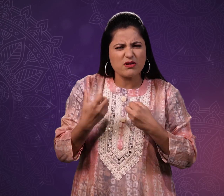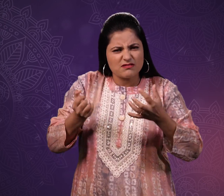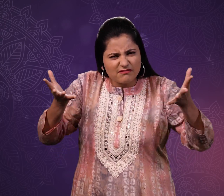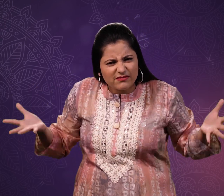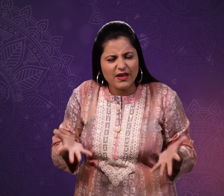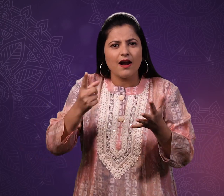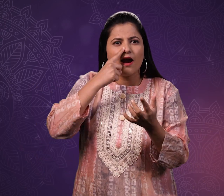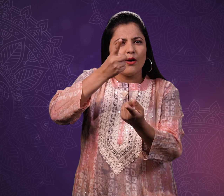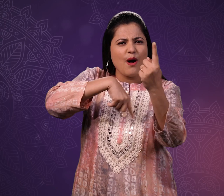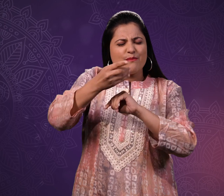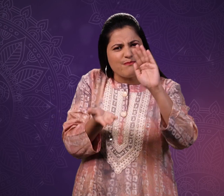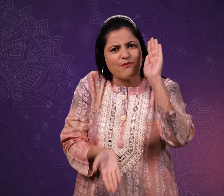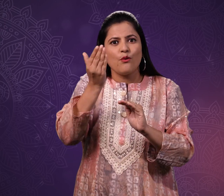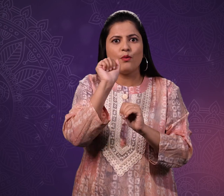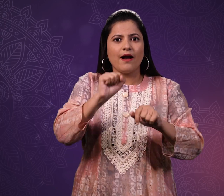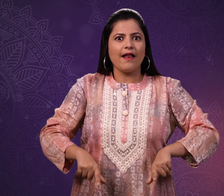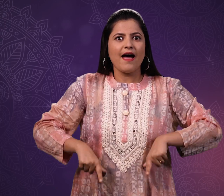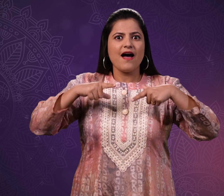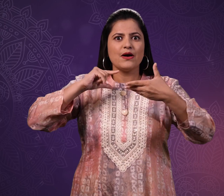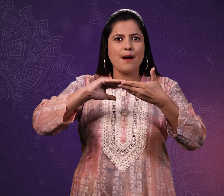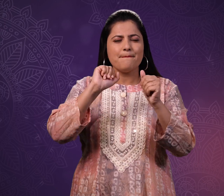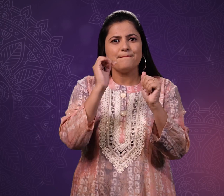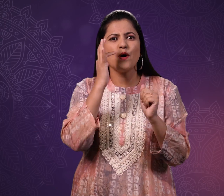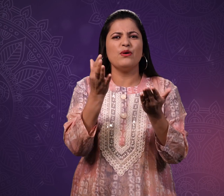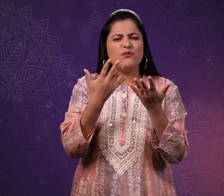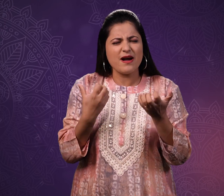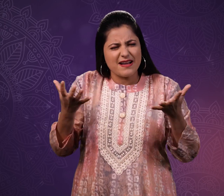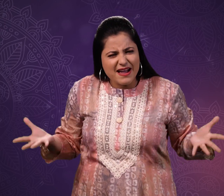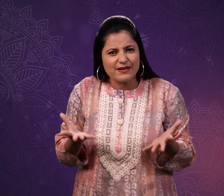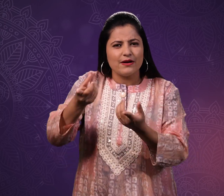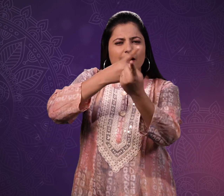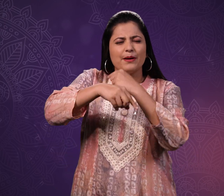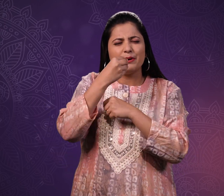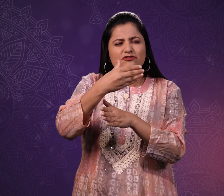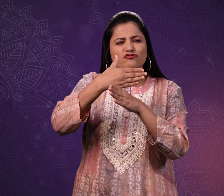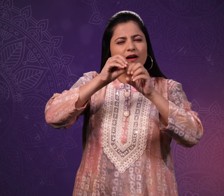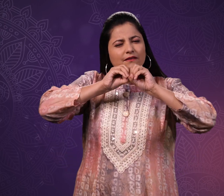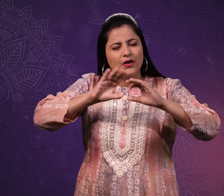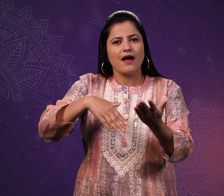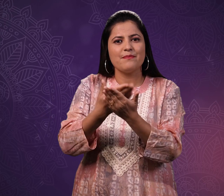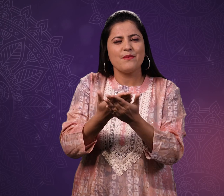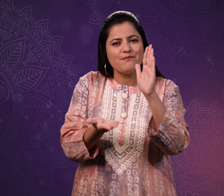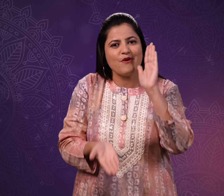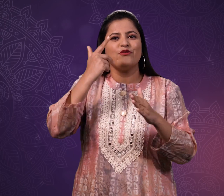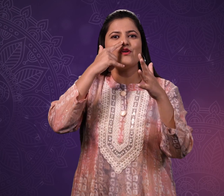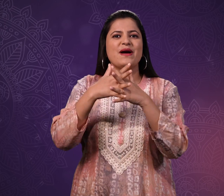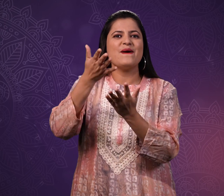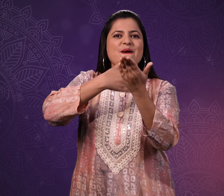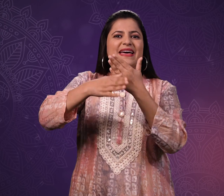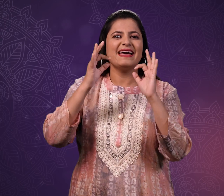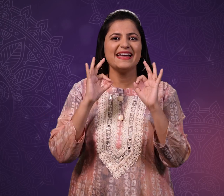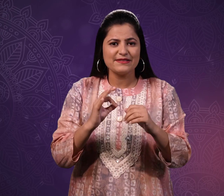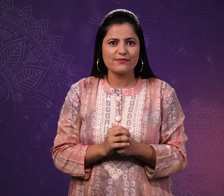They want more women to apply and benefit from the event. So do share it with many Deaf women.